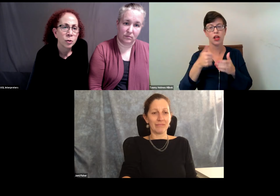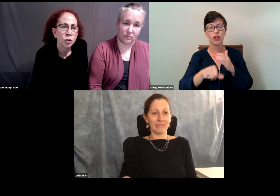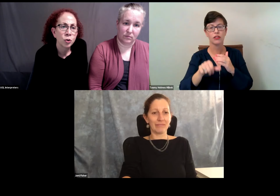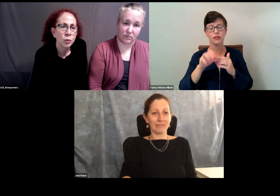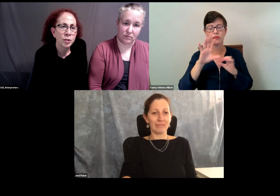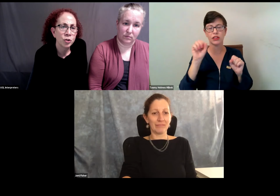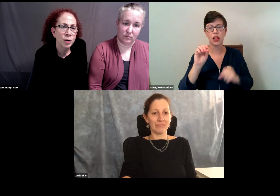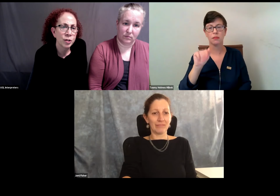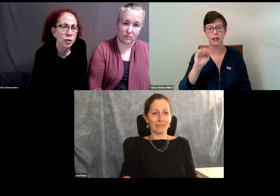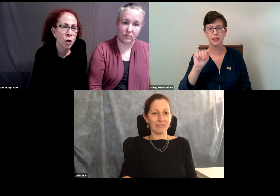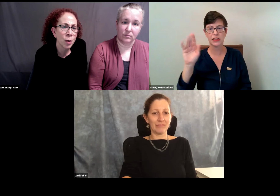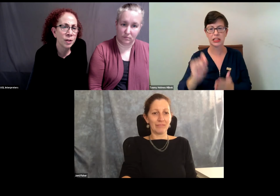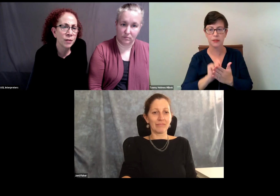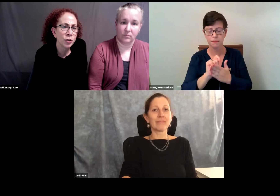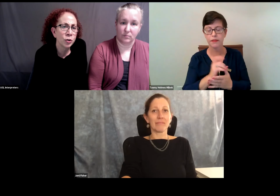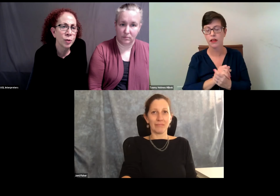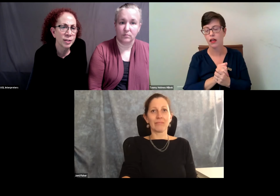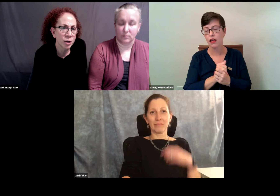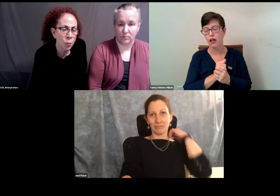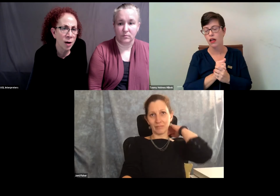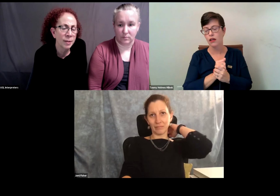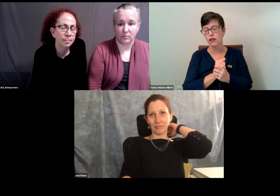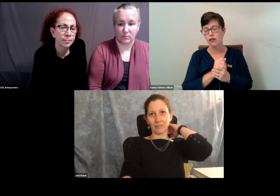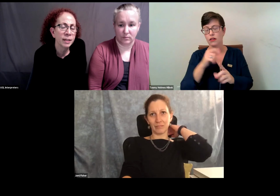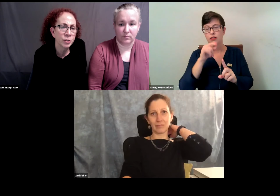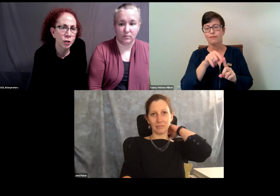Two administrations ago I believe under President Obama his term.